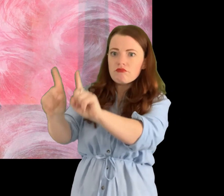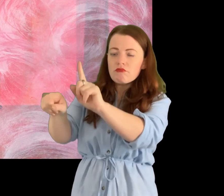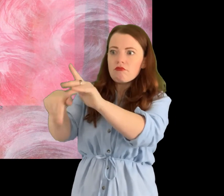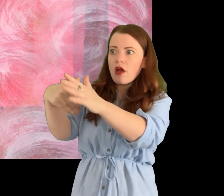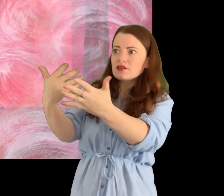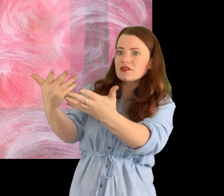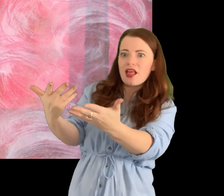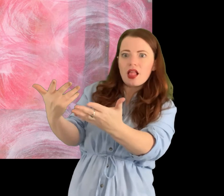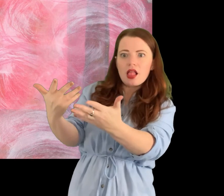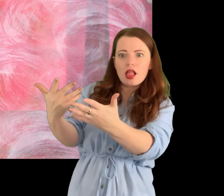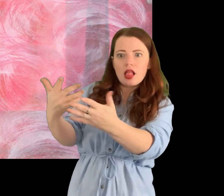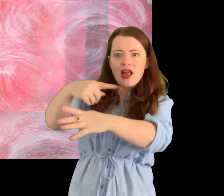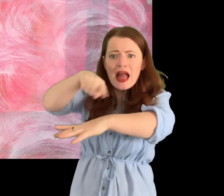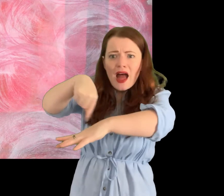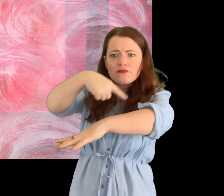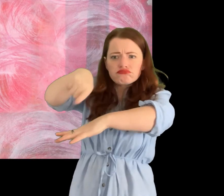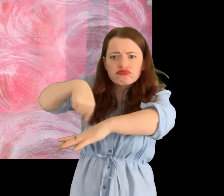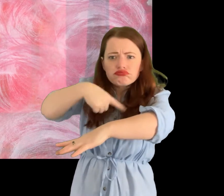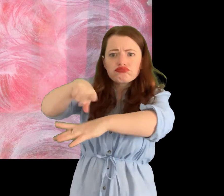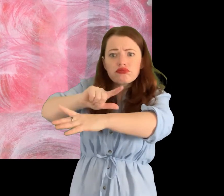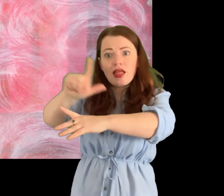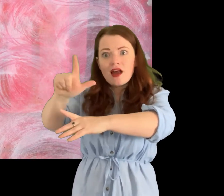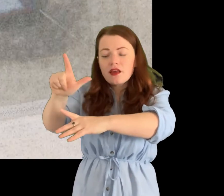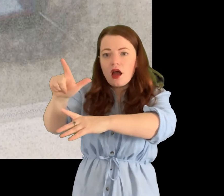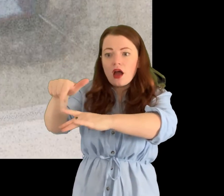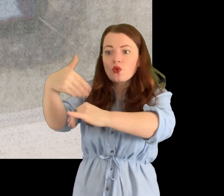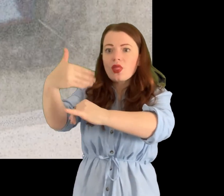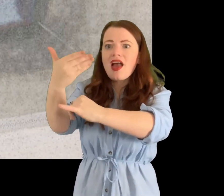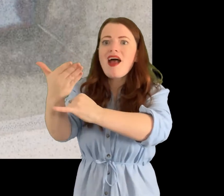Until they came some hours later To the edge of the great forest